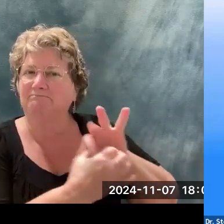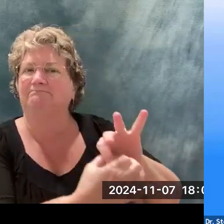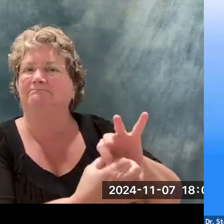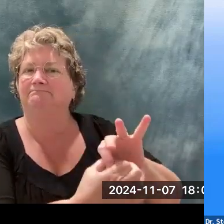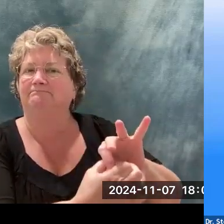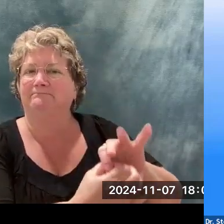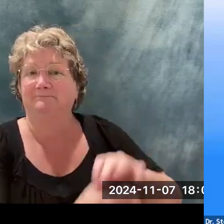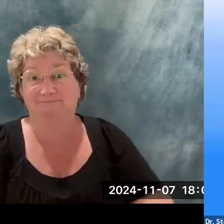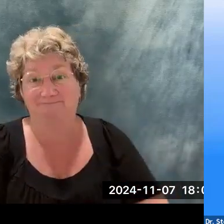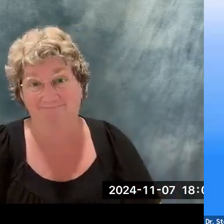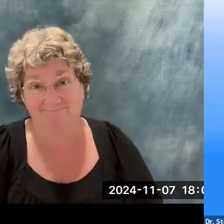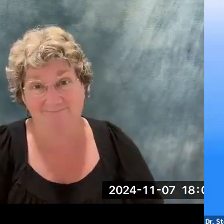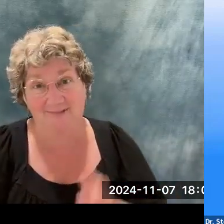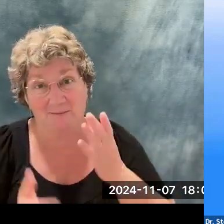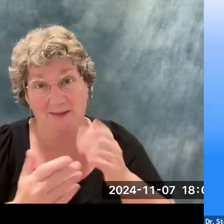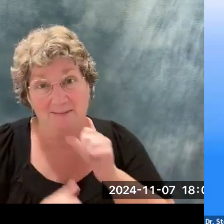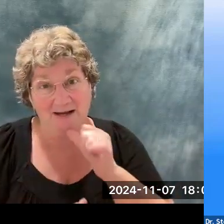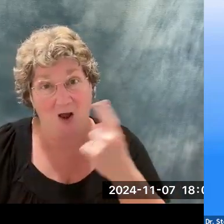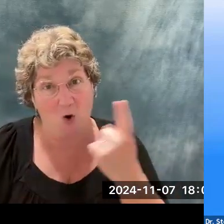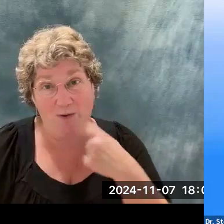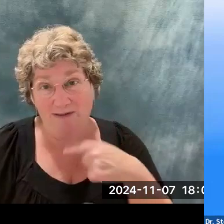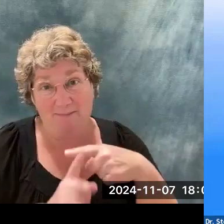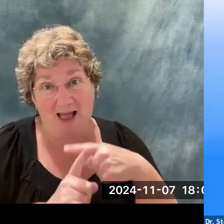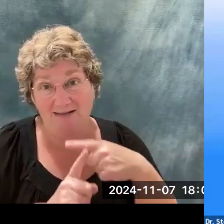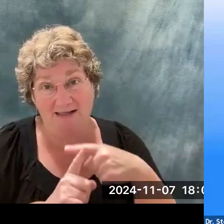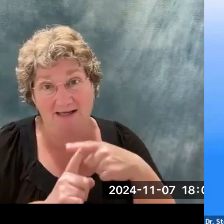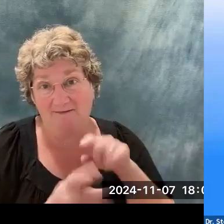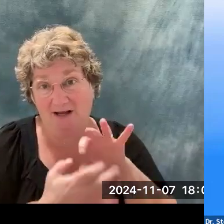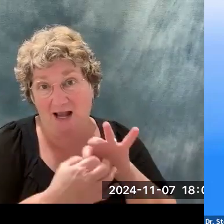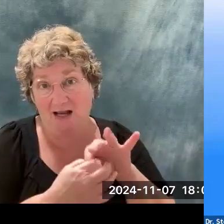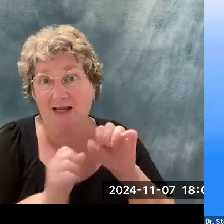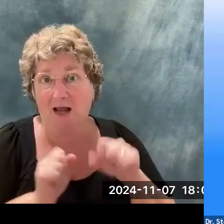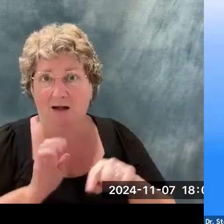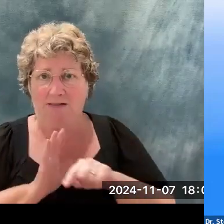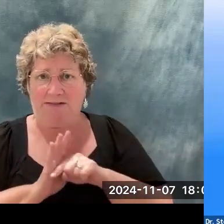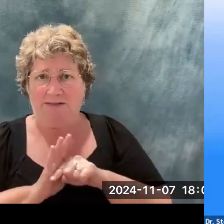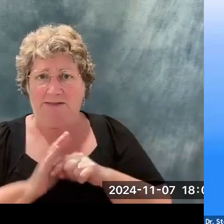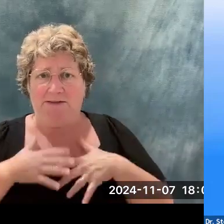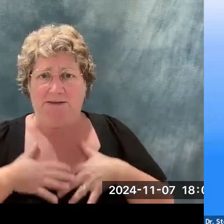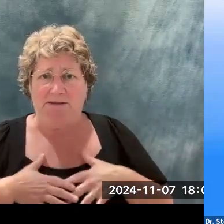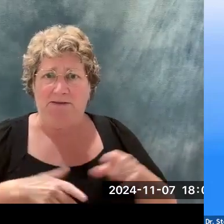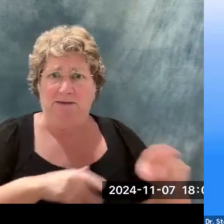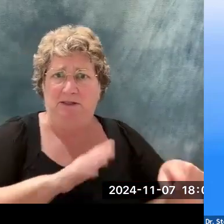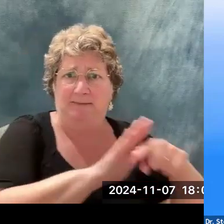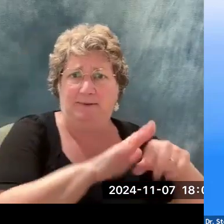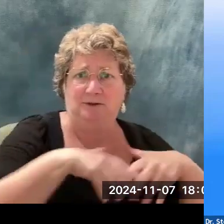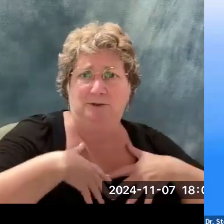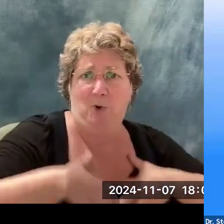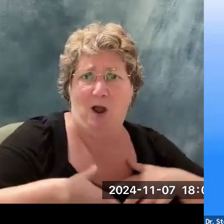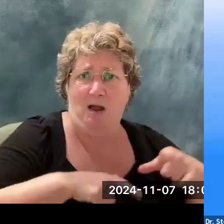the positive thing that they're connecting with, right? And that's what we want to encourage sort of the positive social connections,